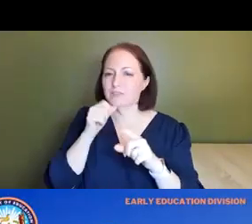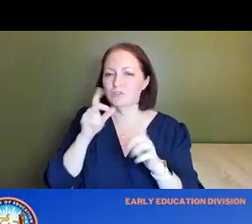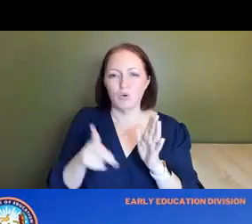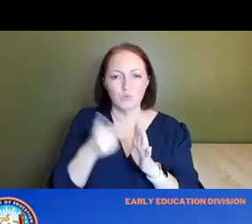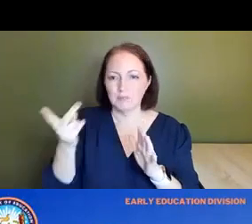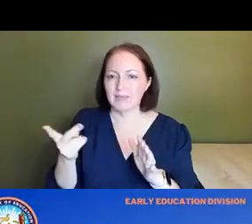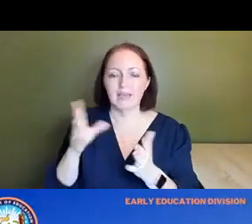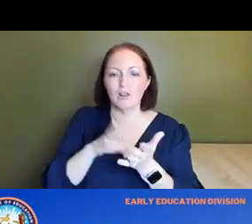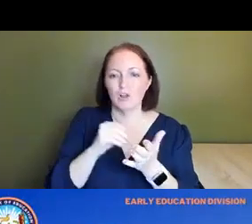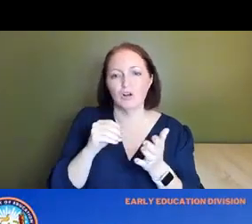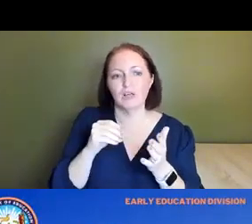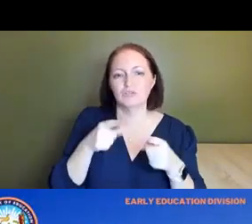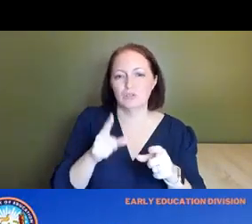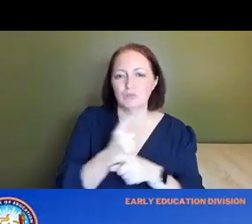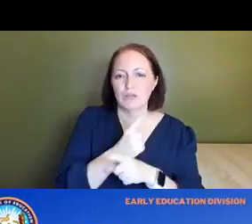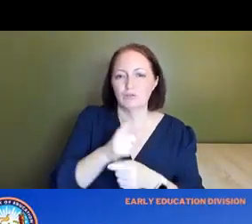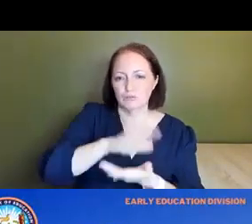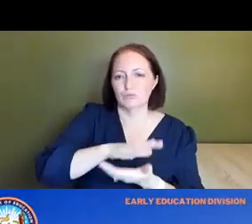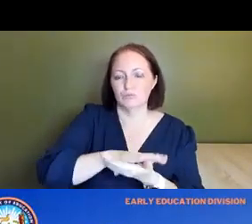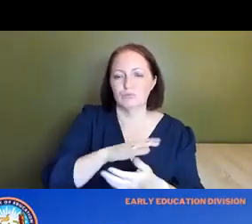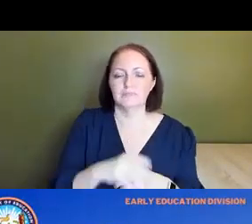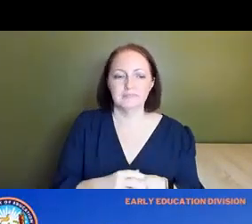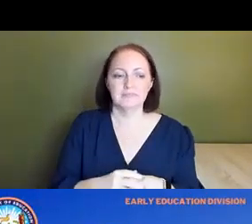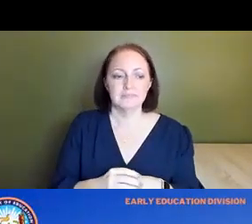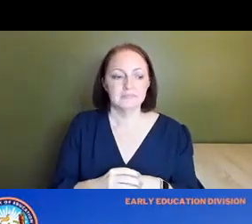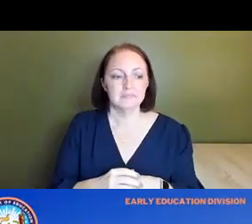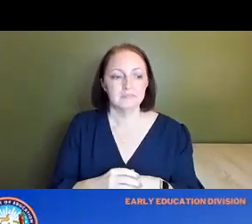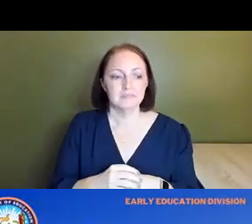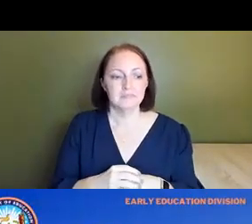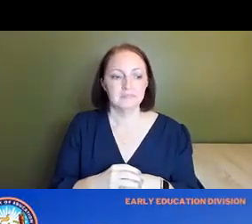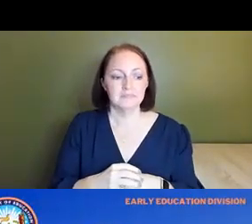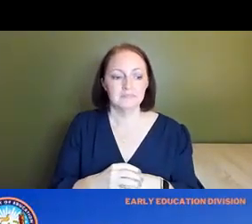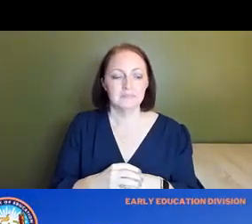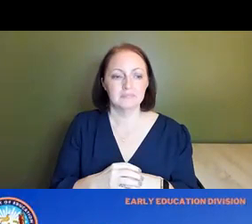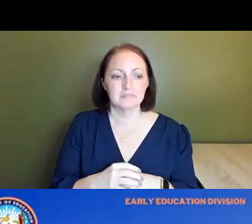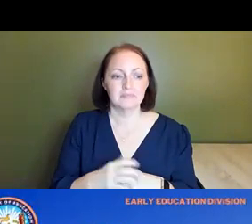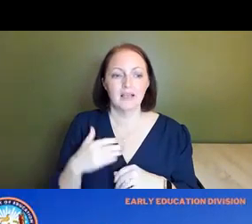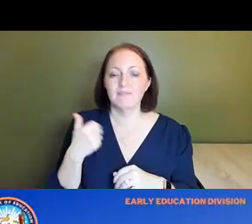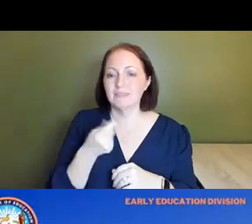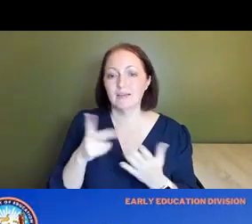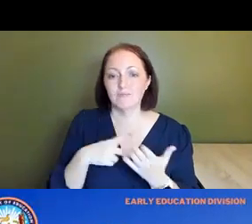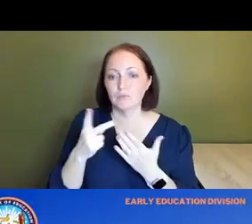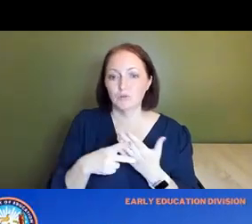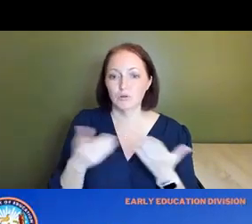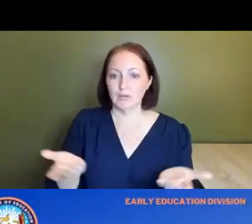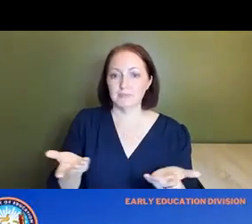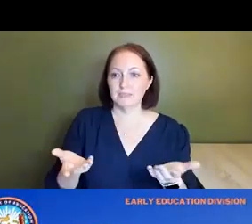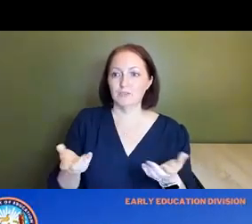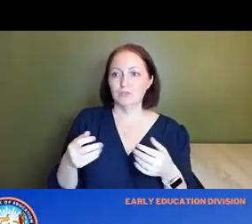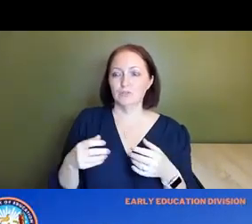regular school day and school year. So there are several programs here Expanded Learning